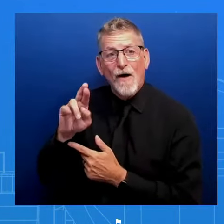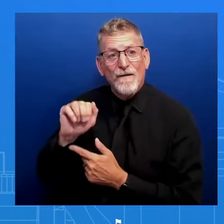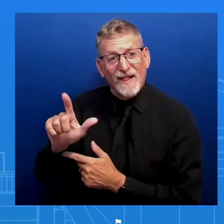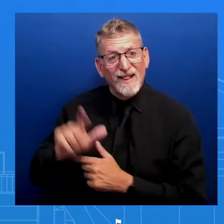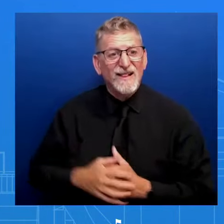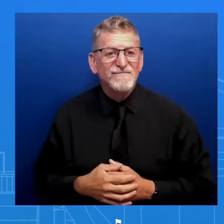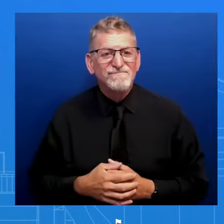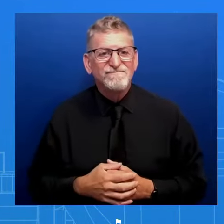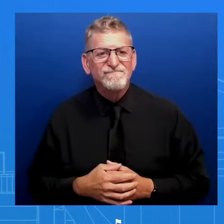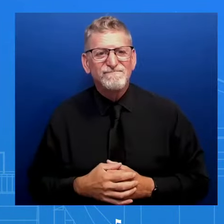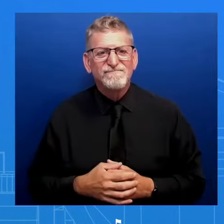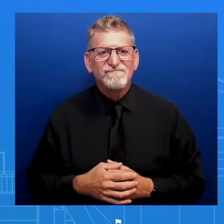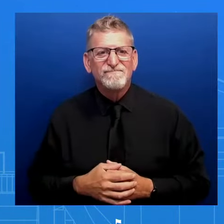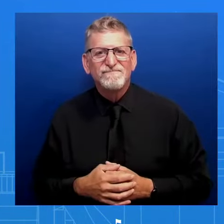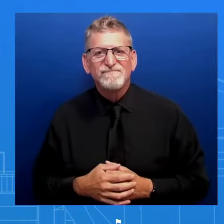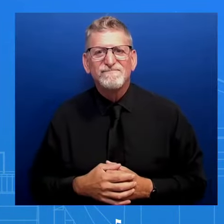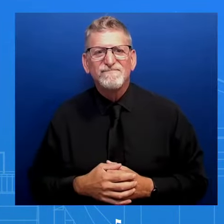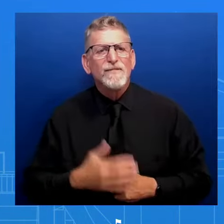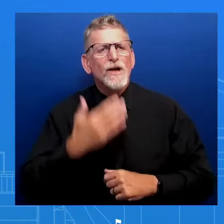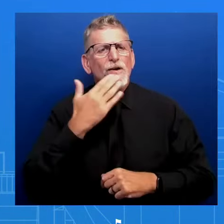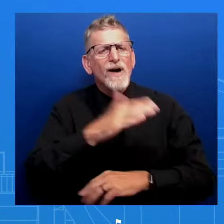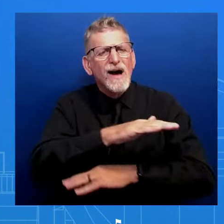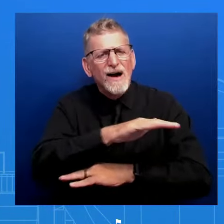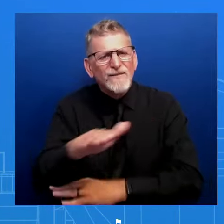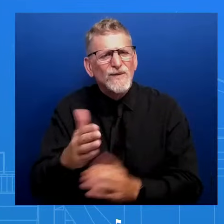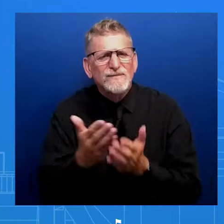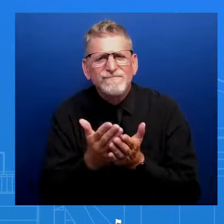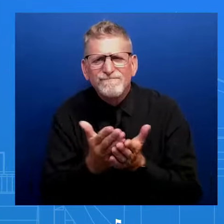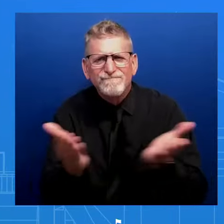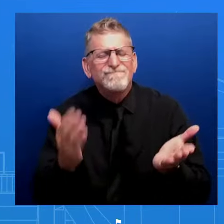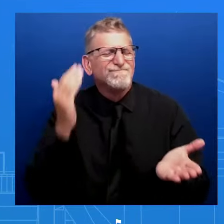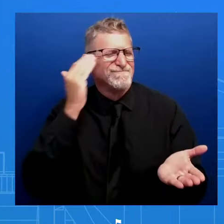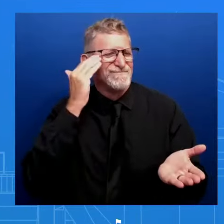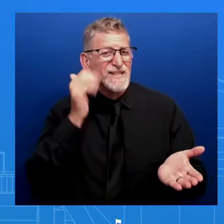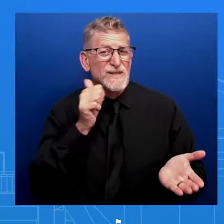So, I think, as you know, tomorrow President Biden will host Prime Minister Meloni of Italy at the White House